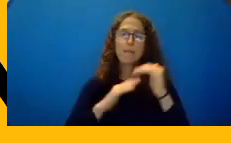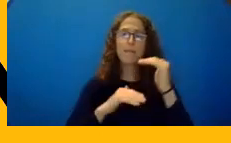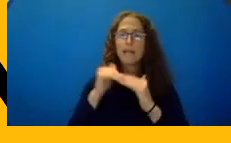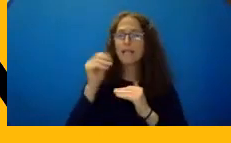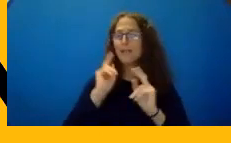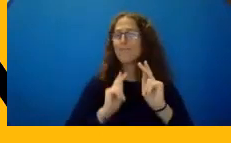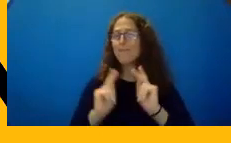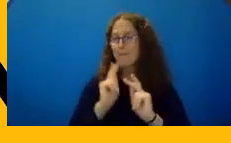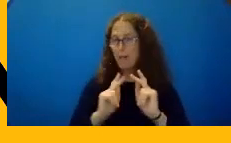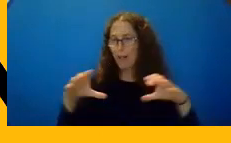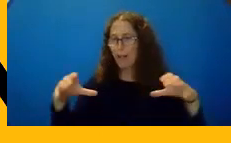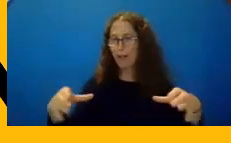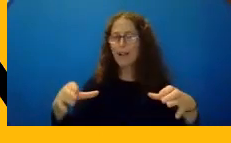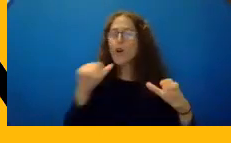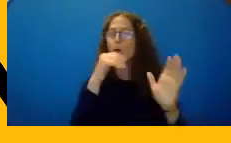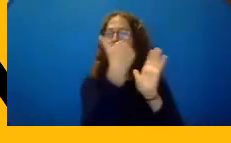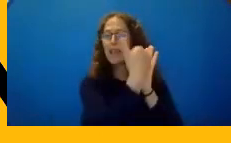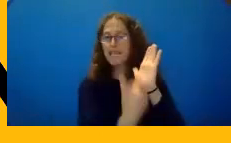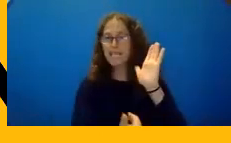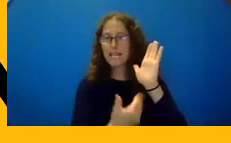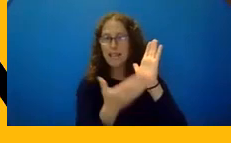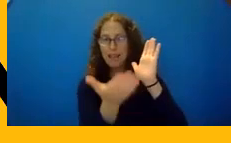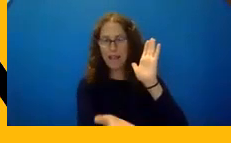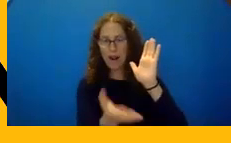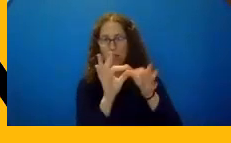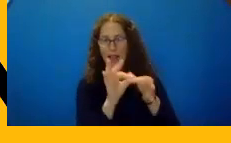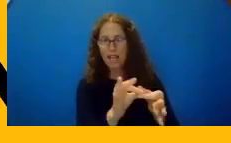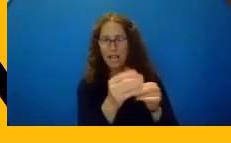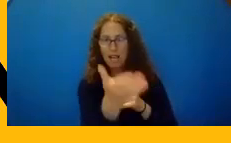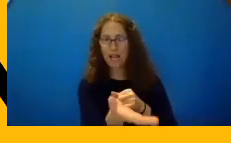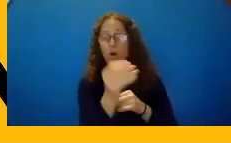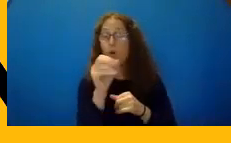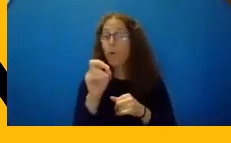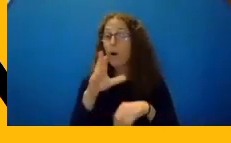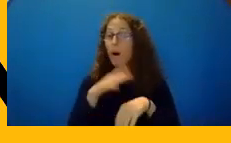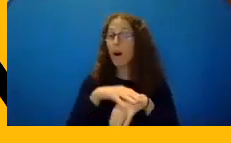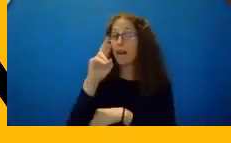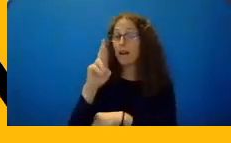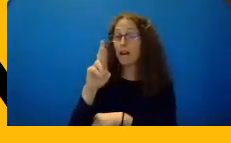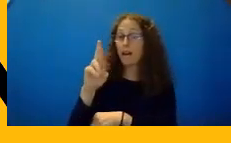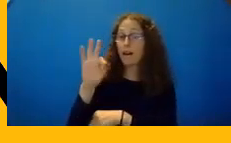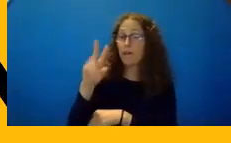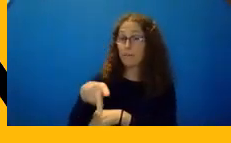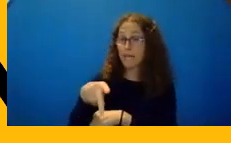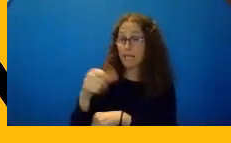ASSISTANCE